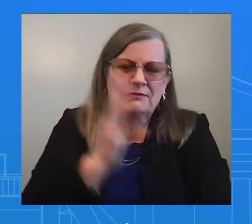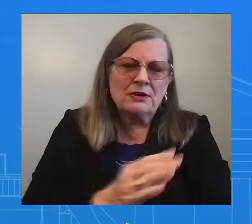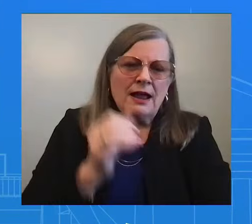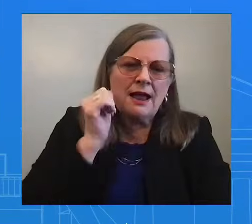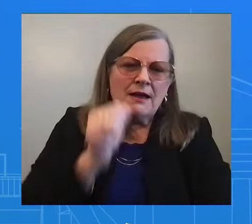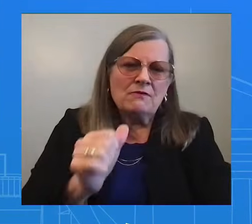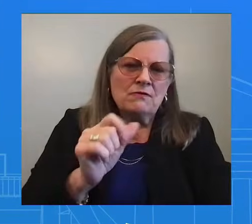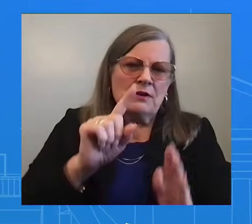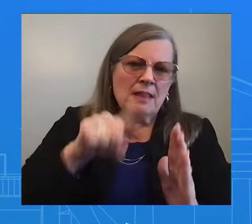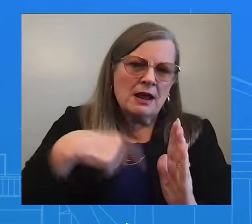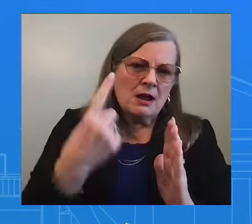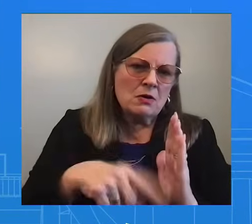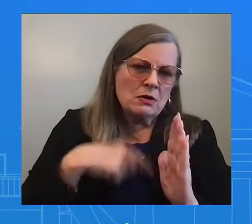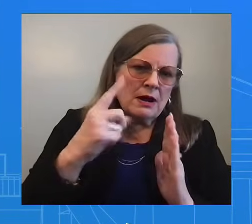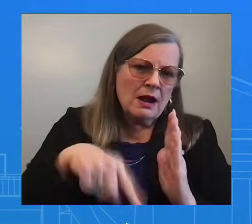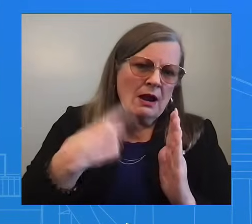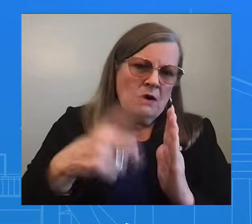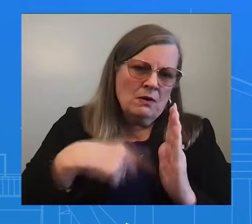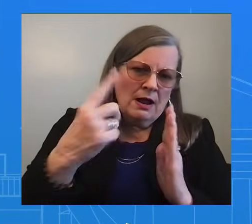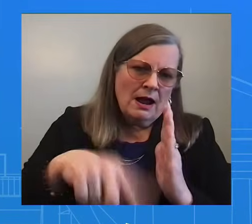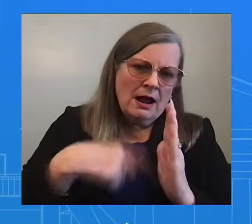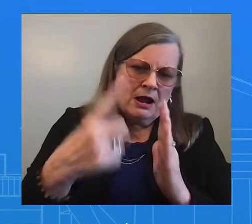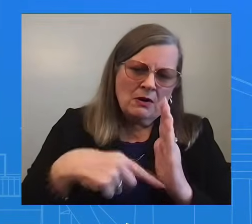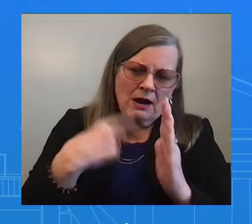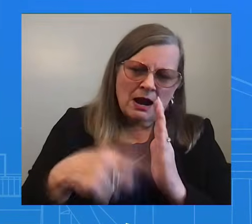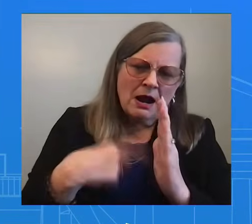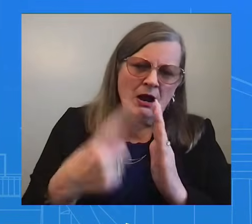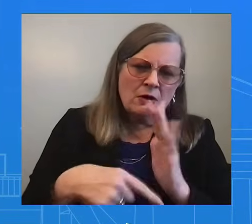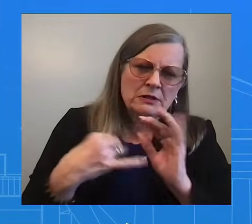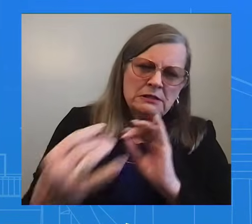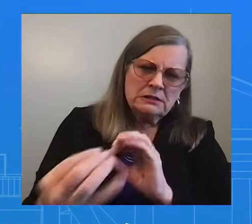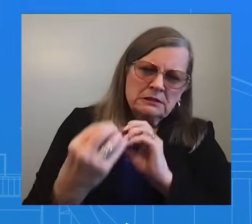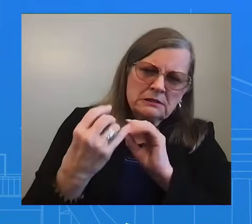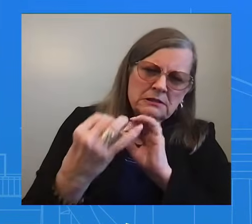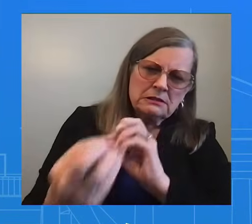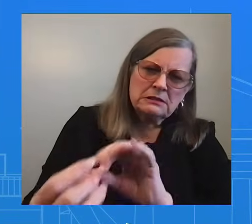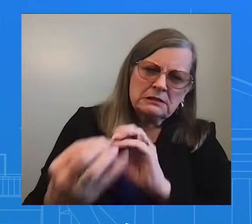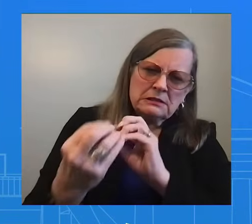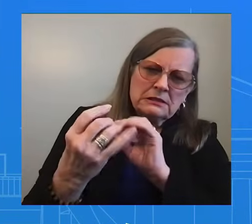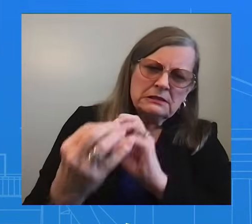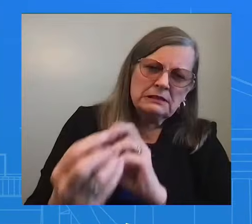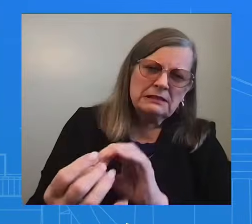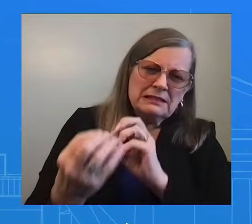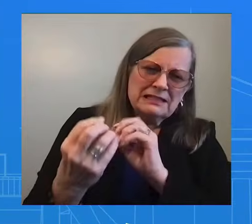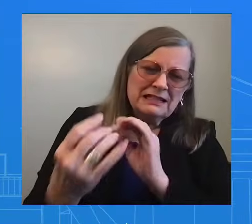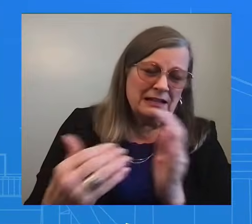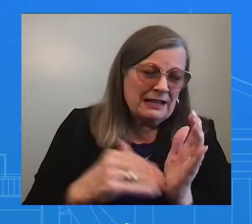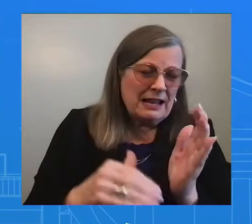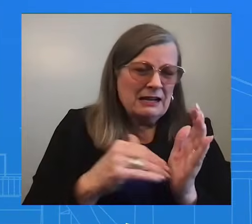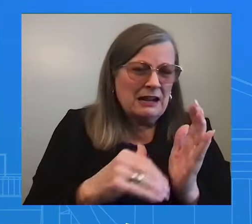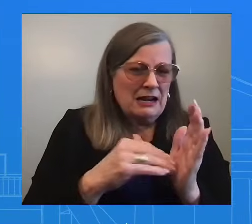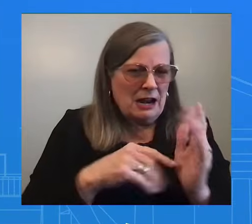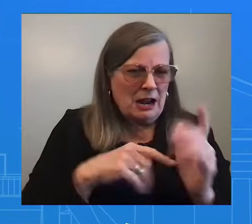over trying to get back into another pause and a hostage exchange. I won't go into the details of that, understandably so,